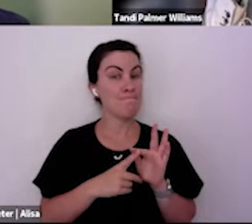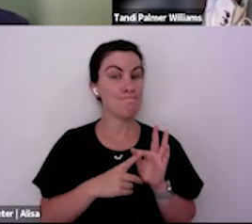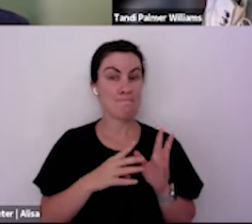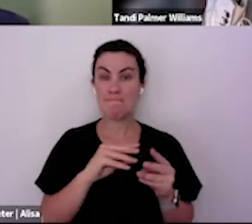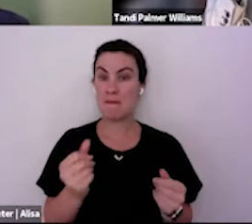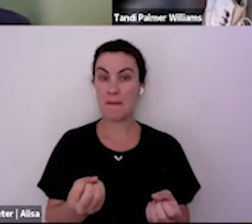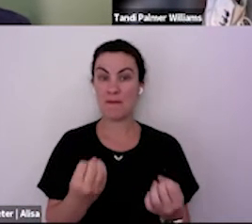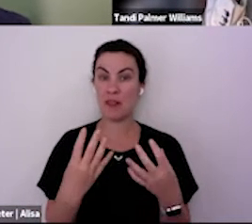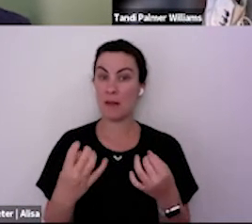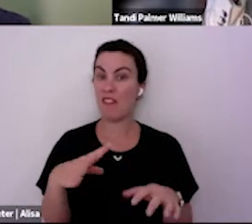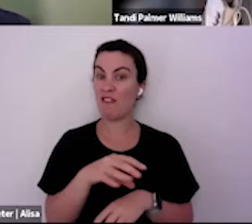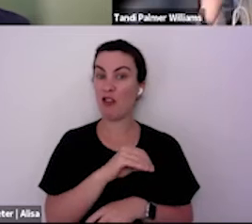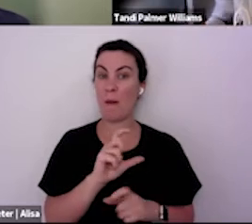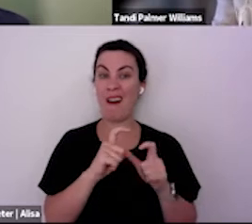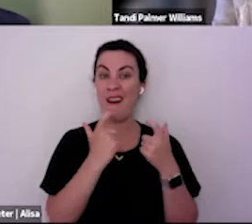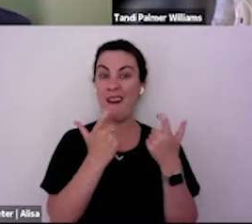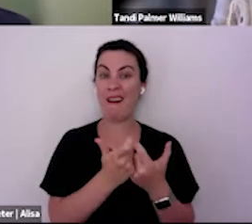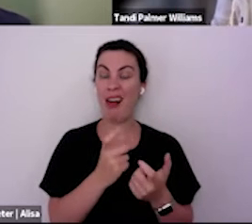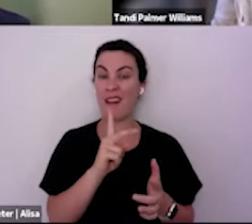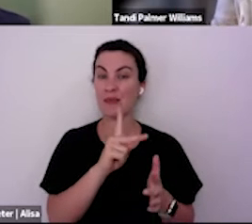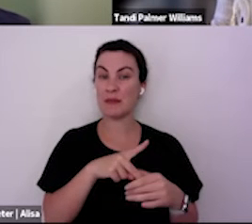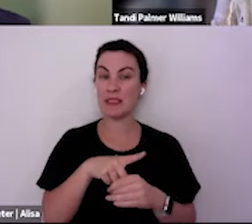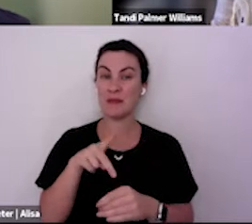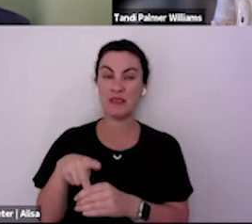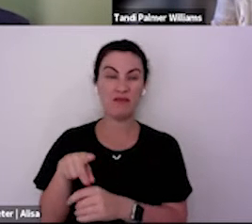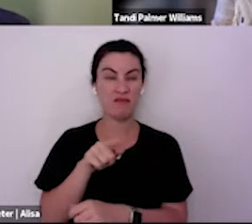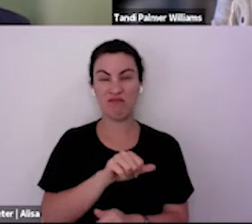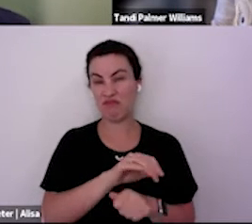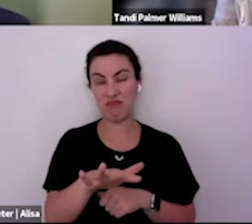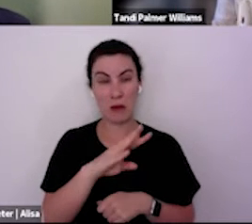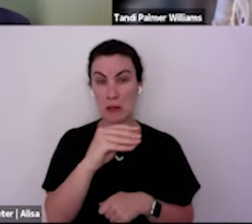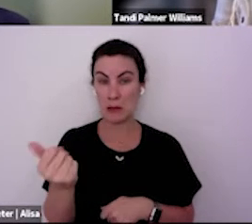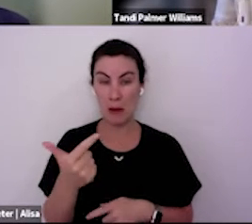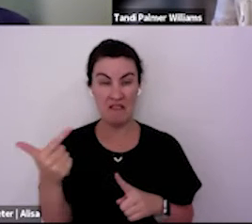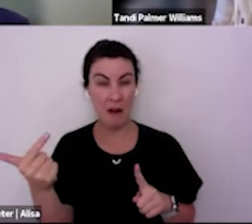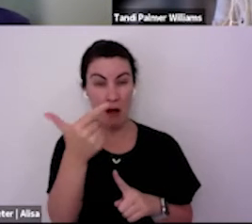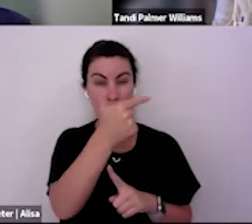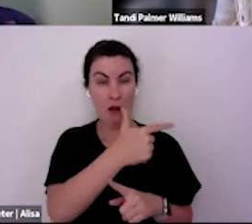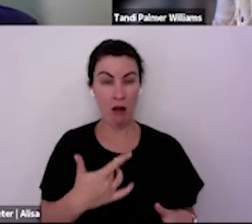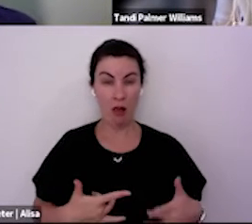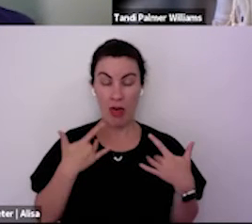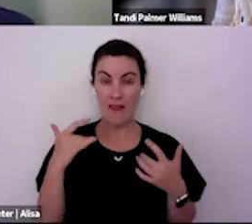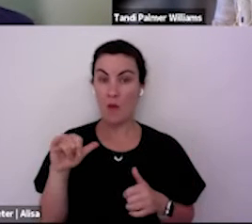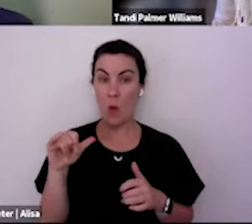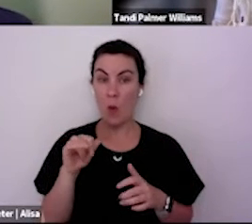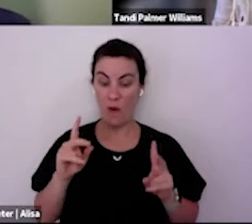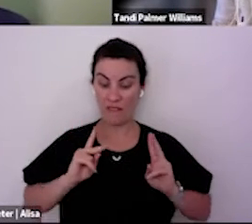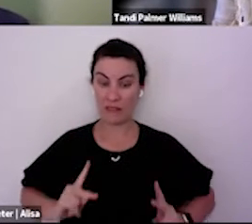People who have had physical access issues or remoteness originality or they are immunocompromised for whatever reason.